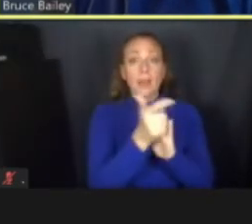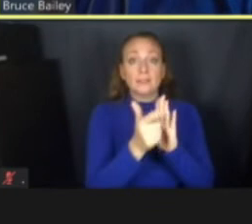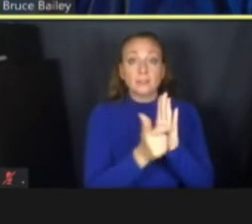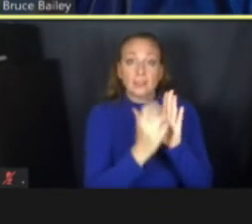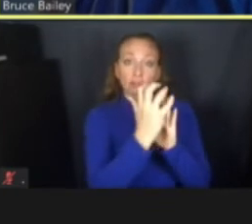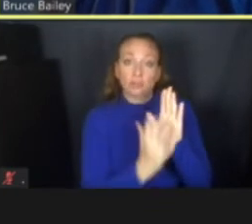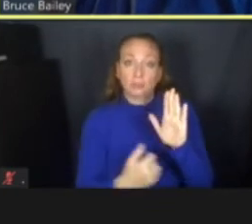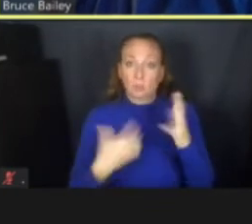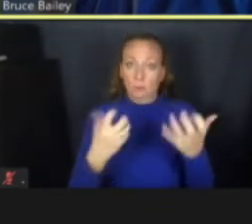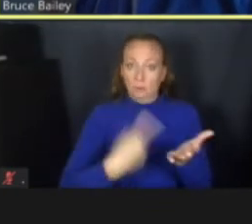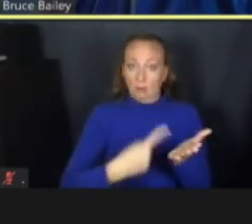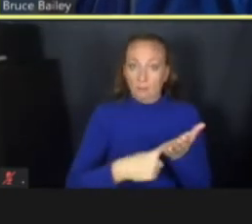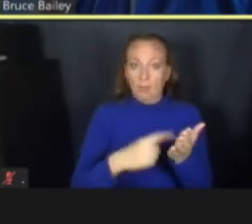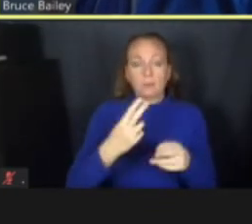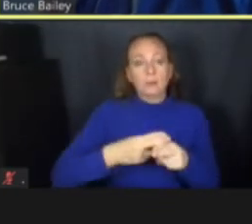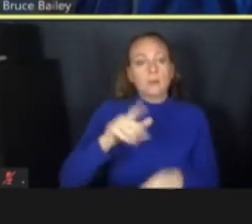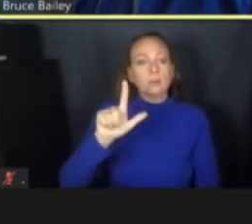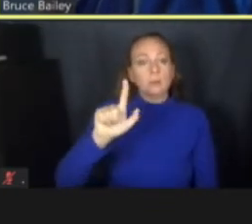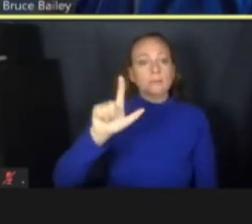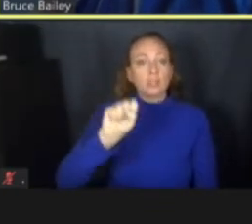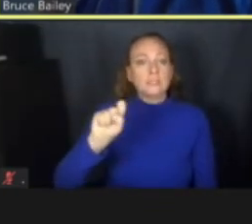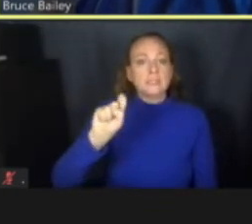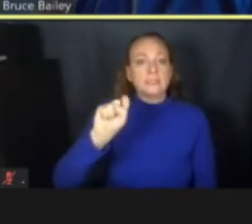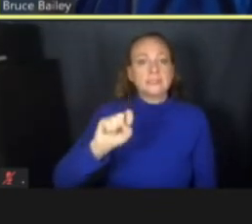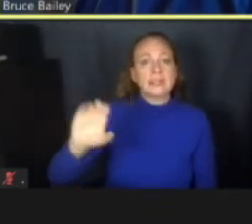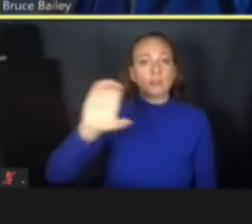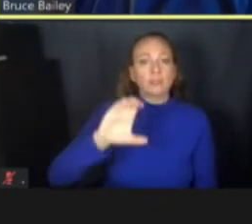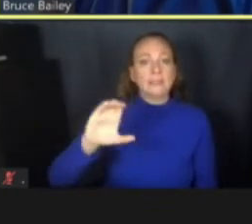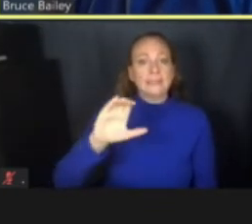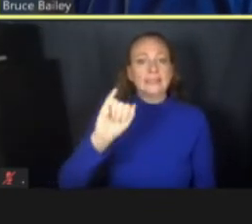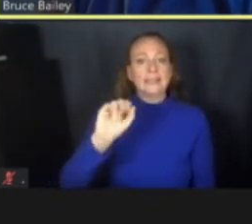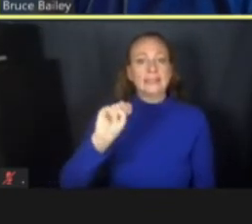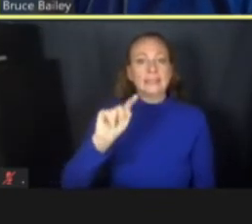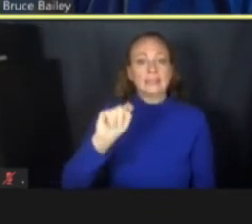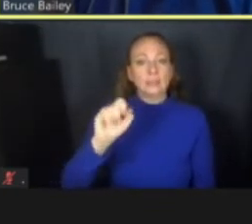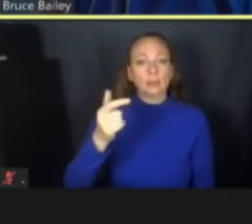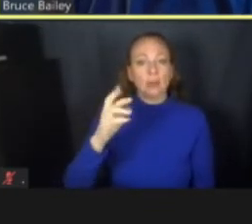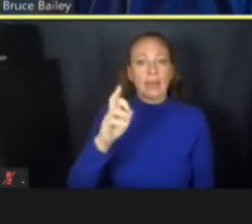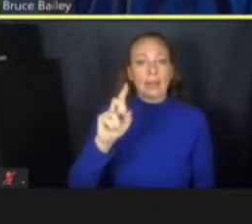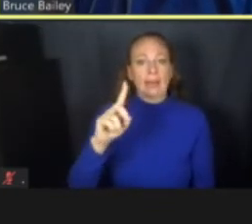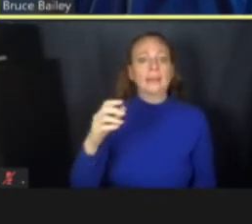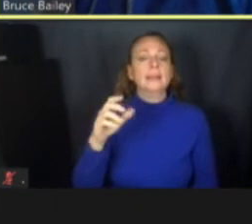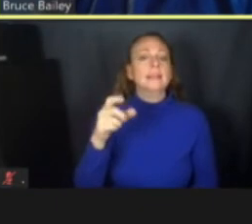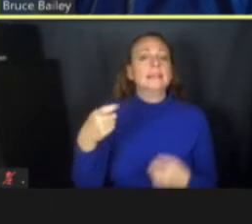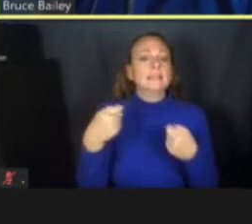is the 21st Century Integrated Digital Experience Act, or what was called the 21st Century Idea.